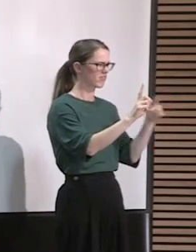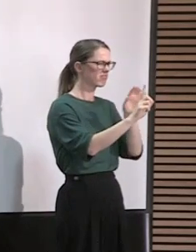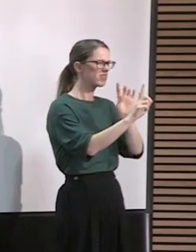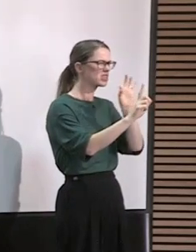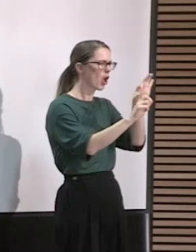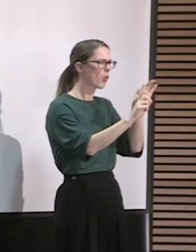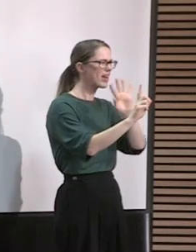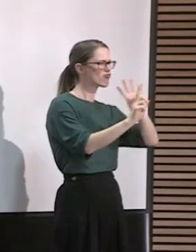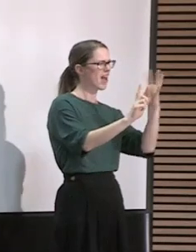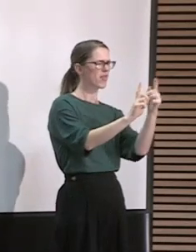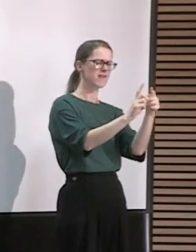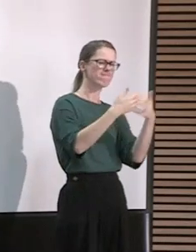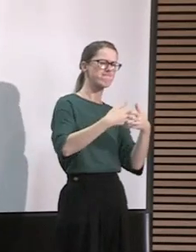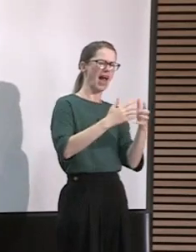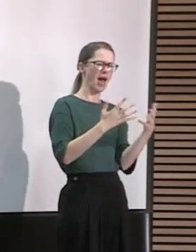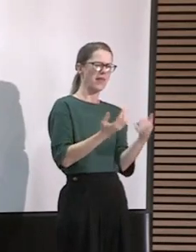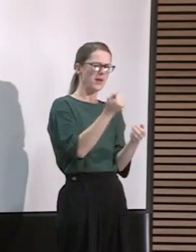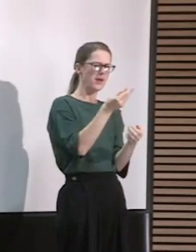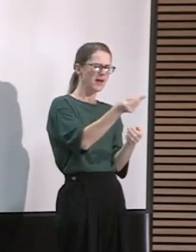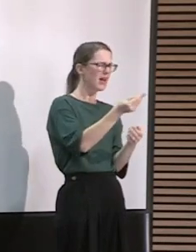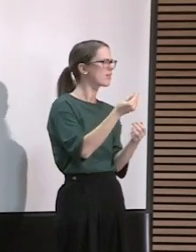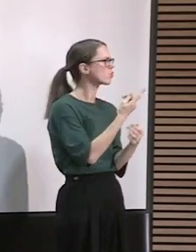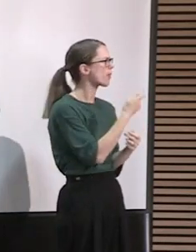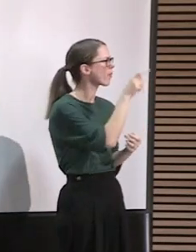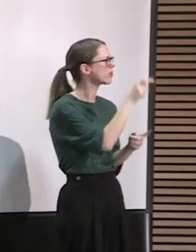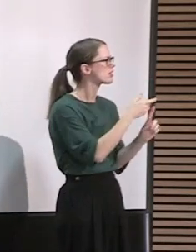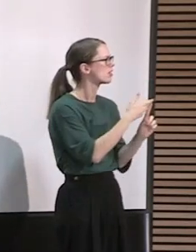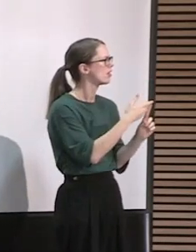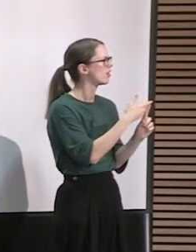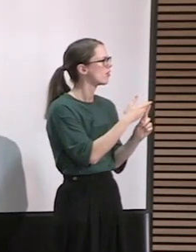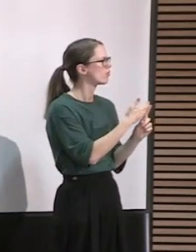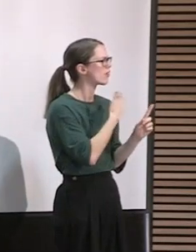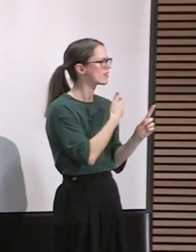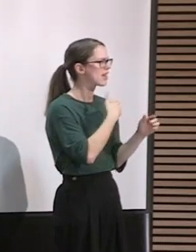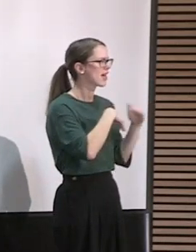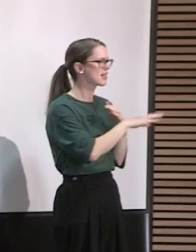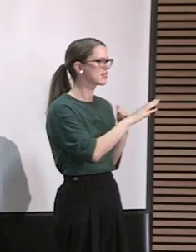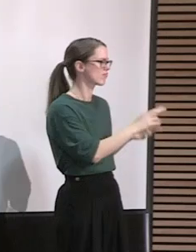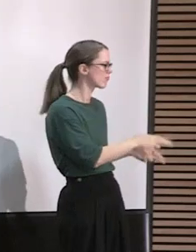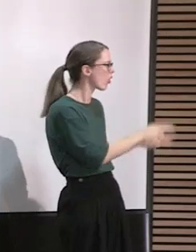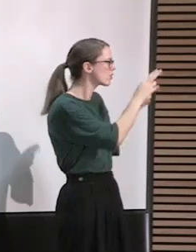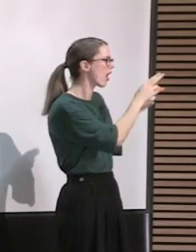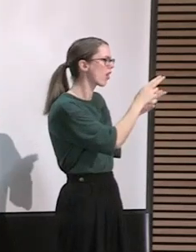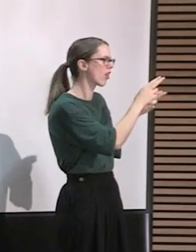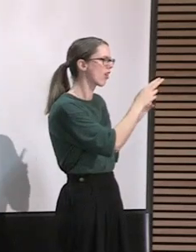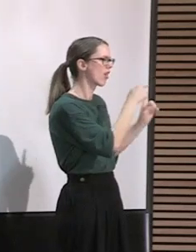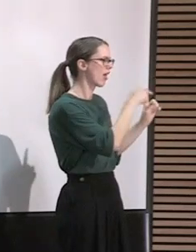Hospital on Friday night, and we've found no other cases